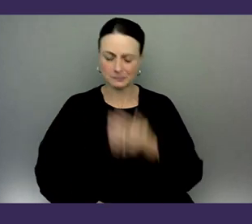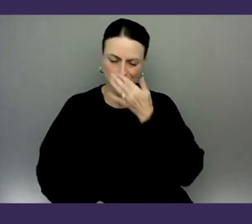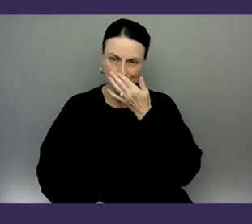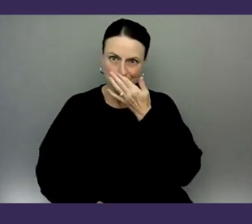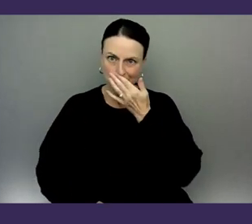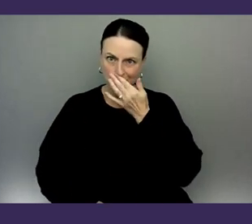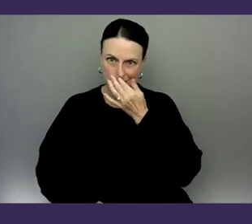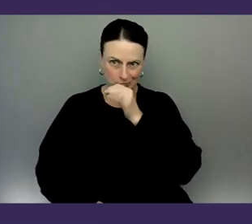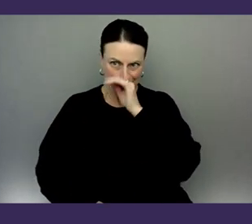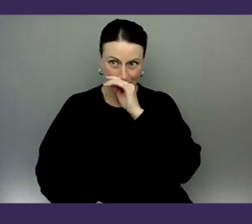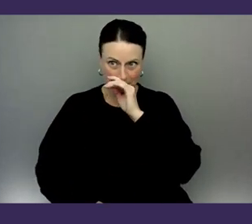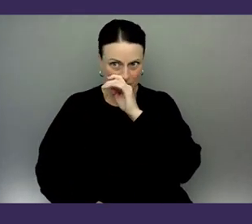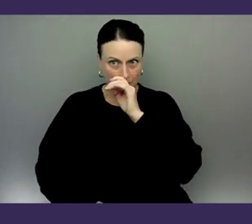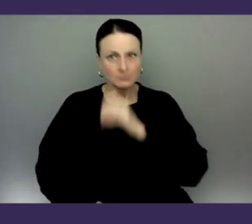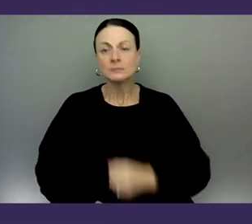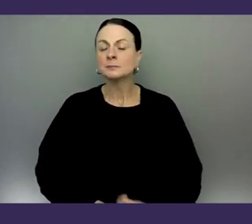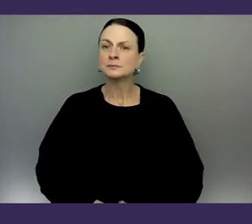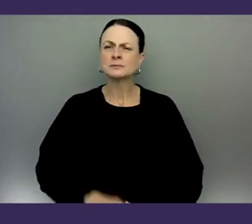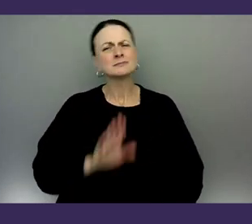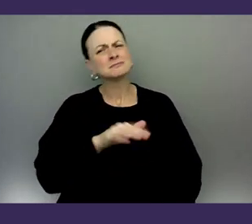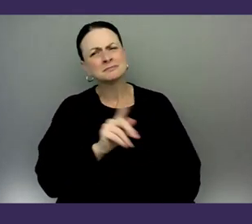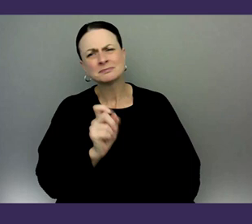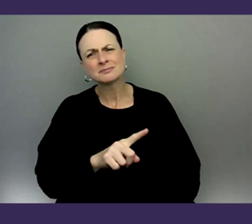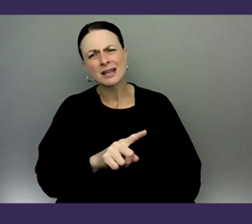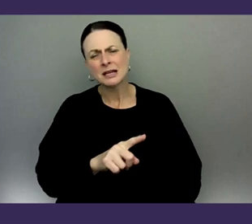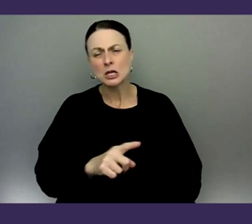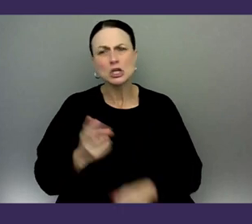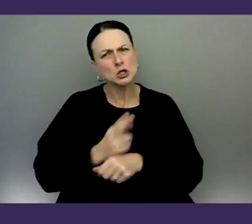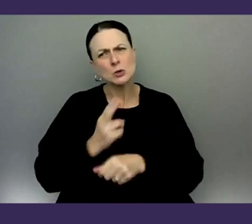Have you ever had any issues using the SDM agreement